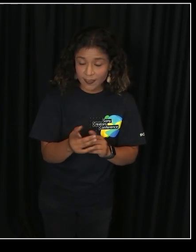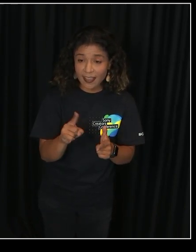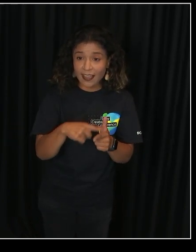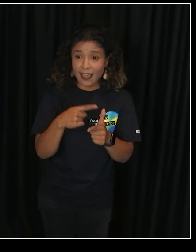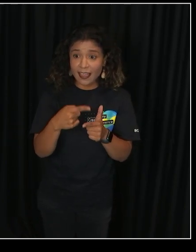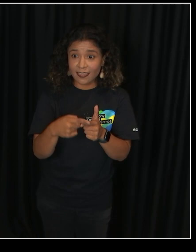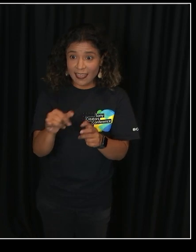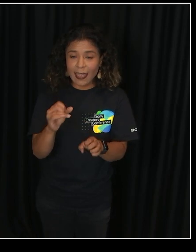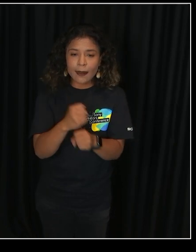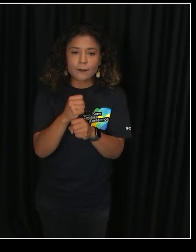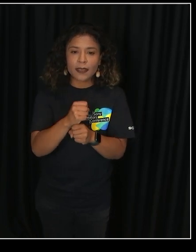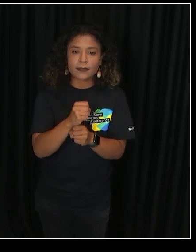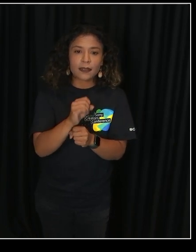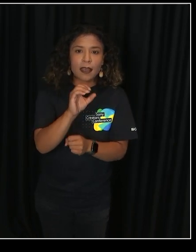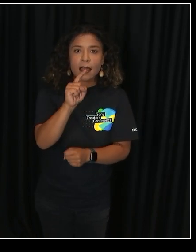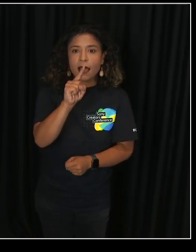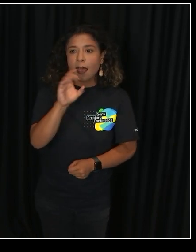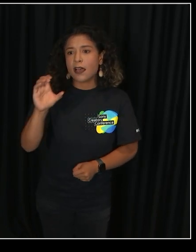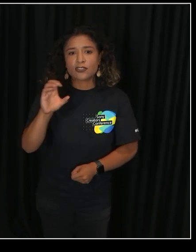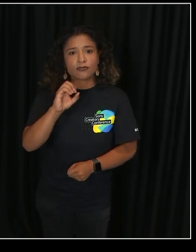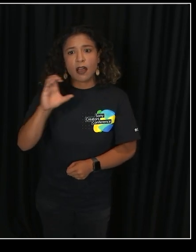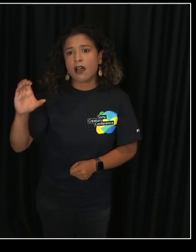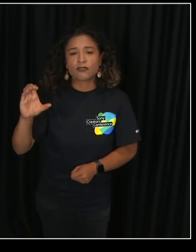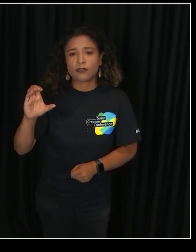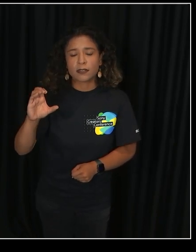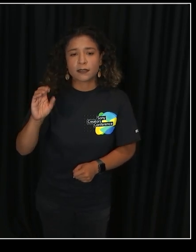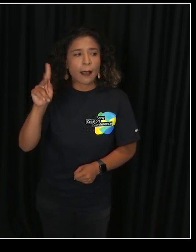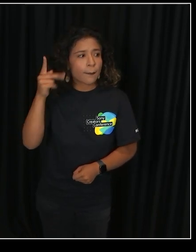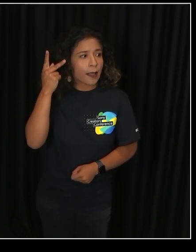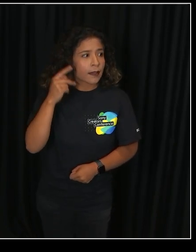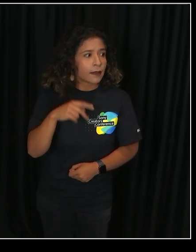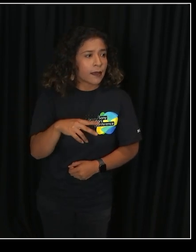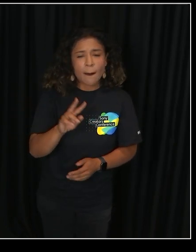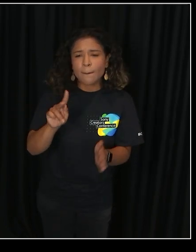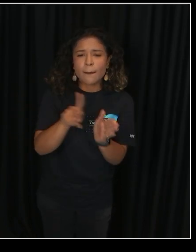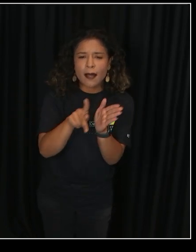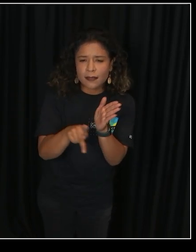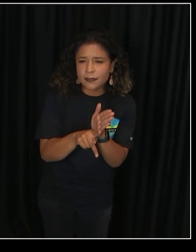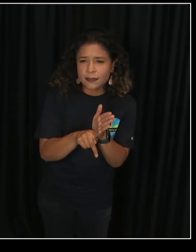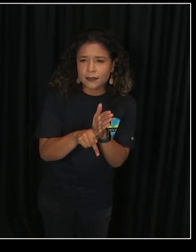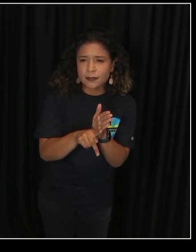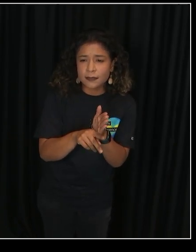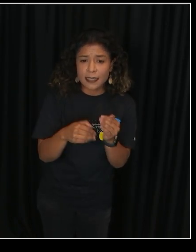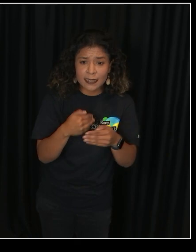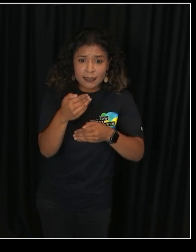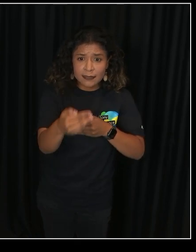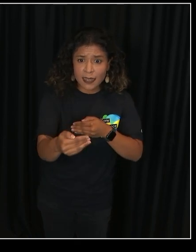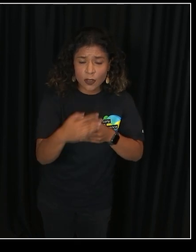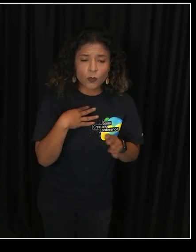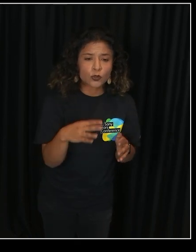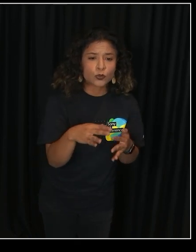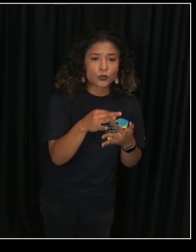hundreds and hundreds of policies. So the next task is actually choosing one to enter in to the race.